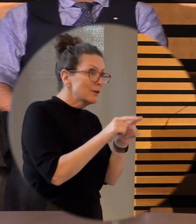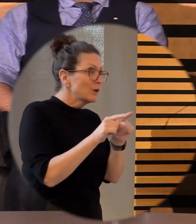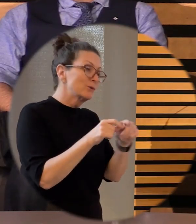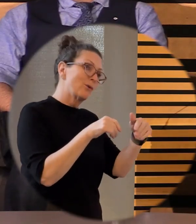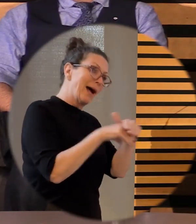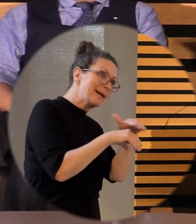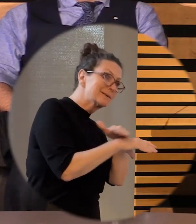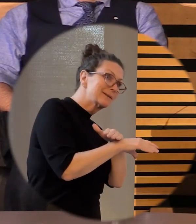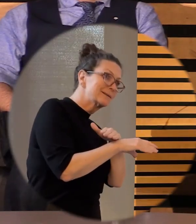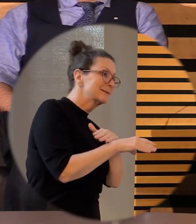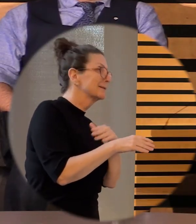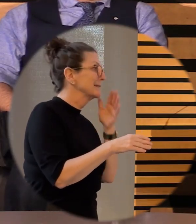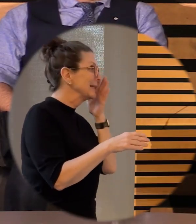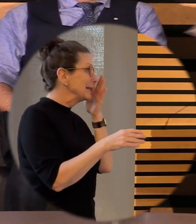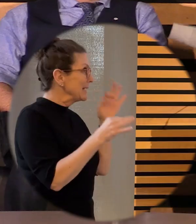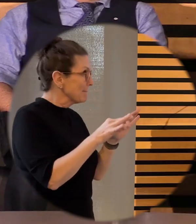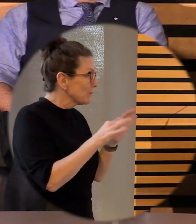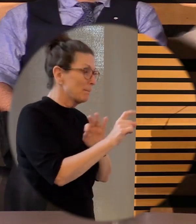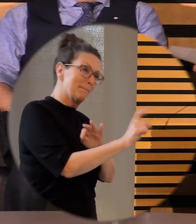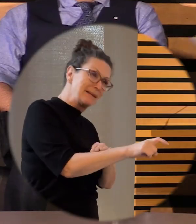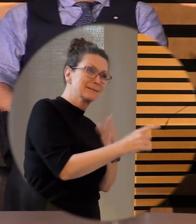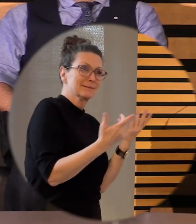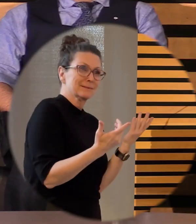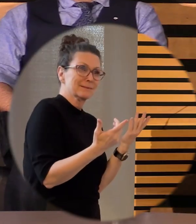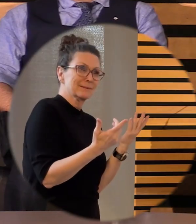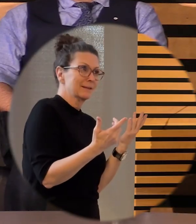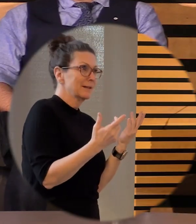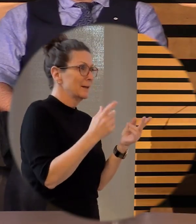we put accessibility disability accessibility like Lorin said doesn't just you know benefit persons